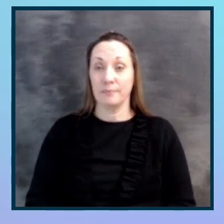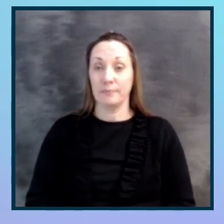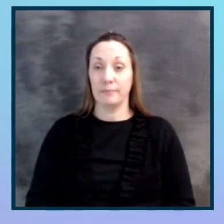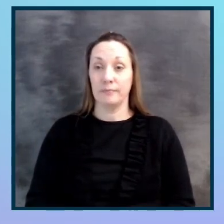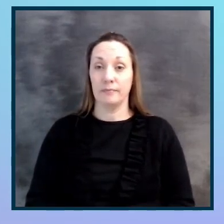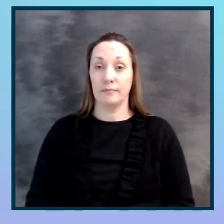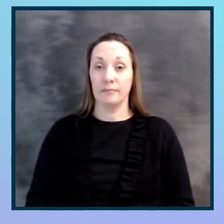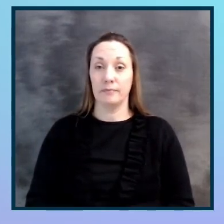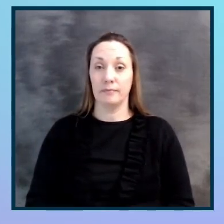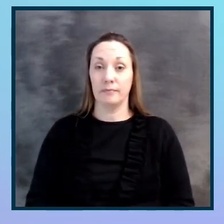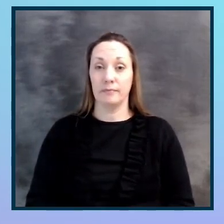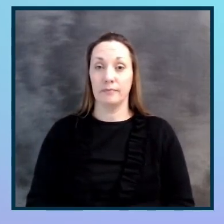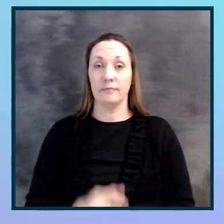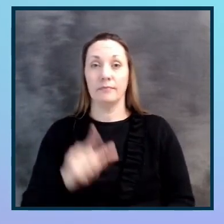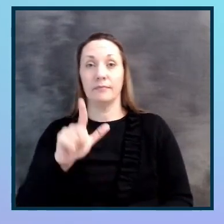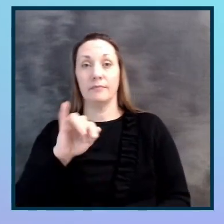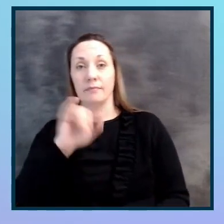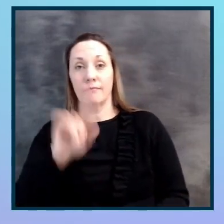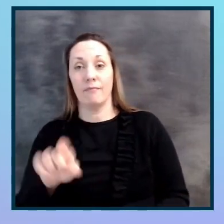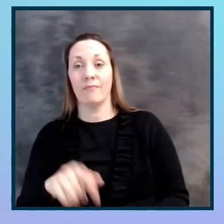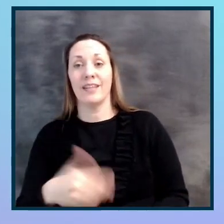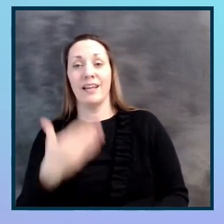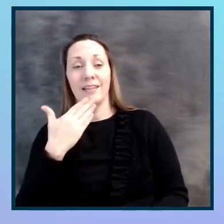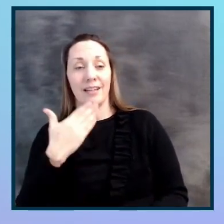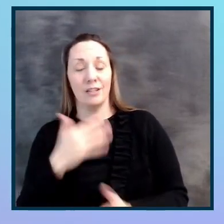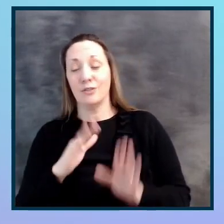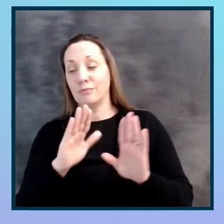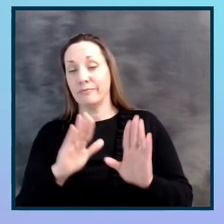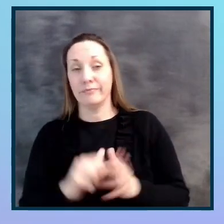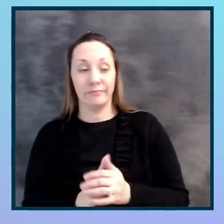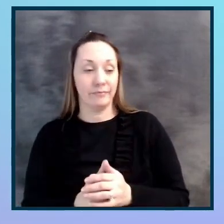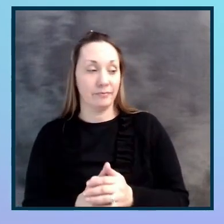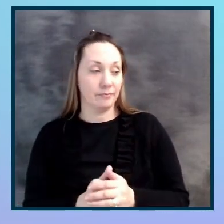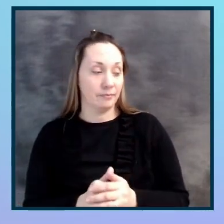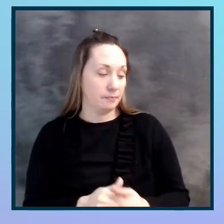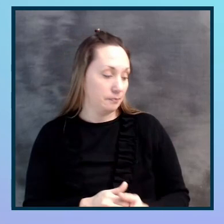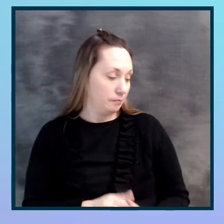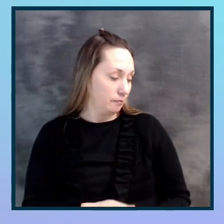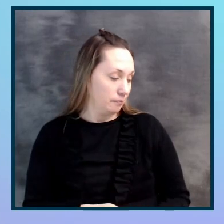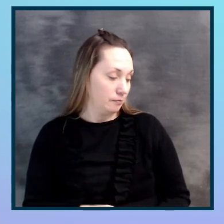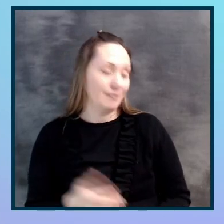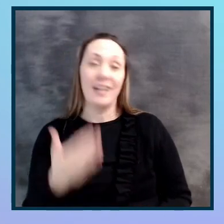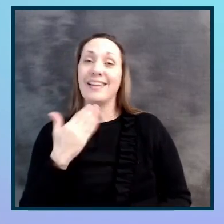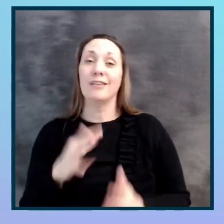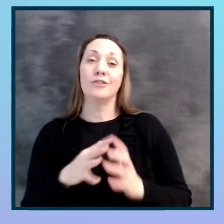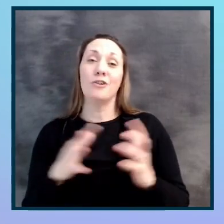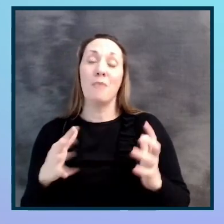Awesome. Thank you so much, Prerna and Christina, for a great session there.